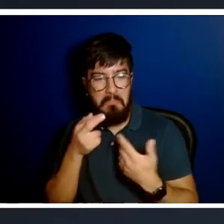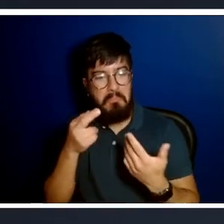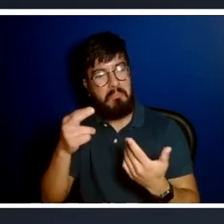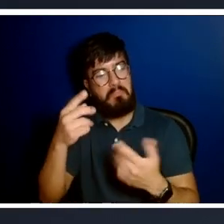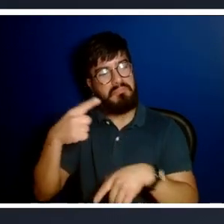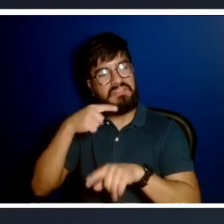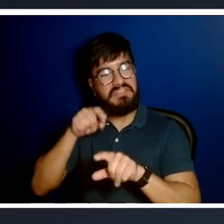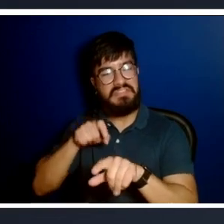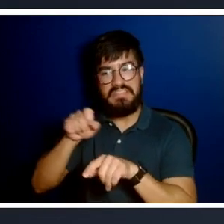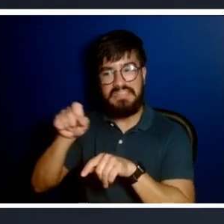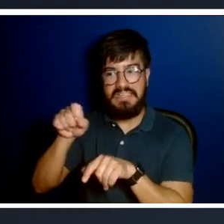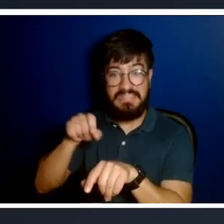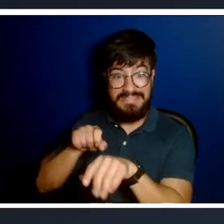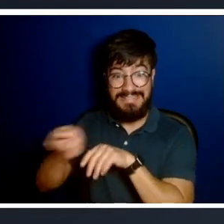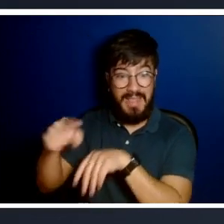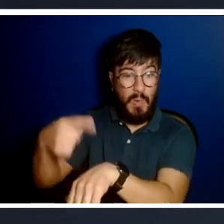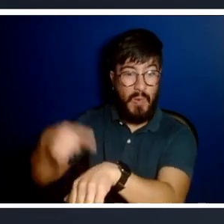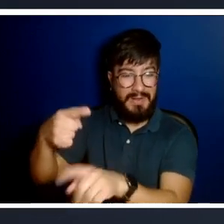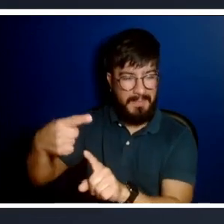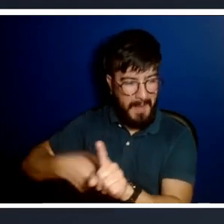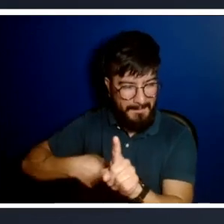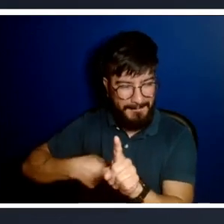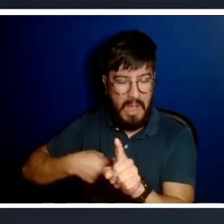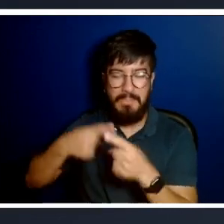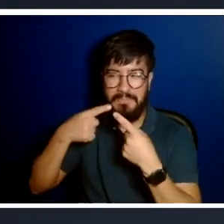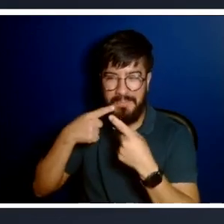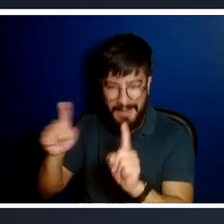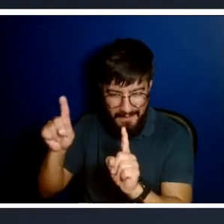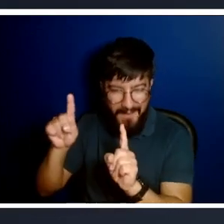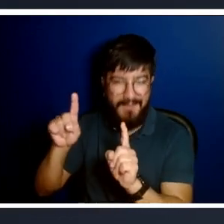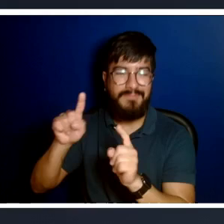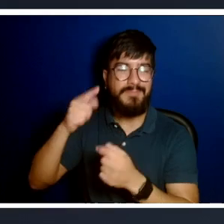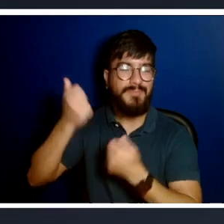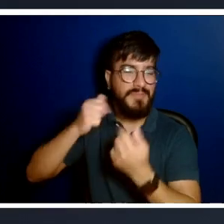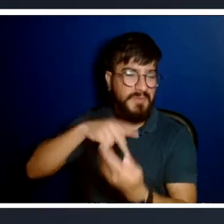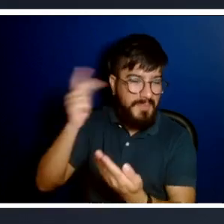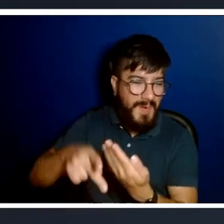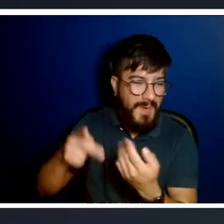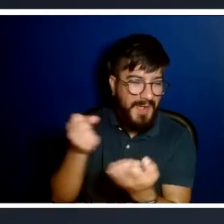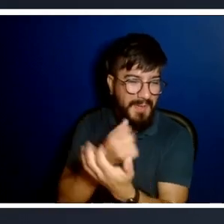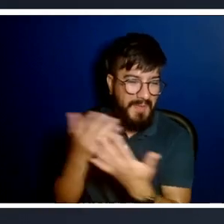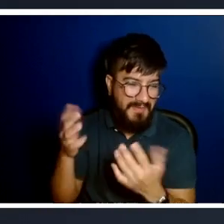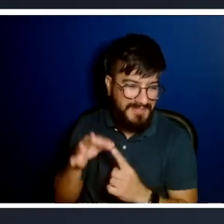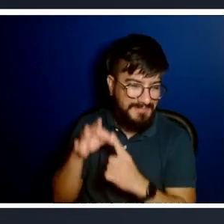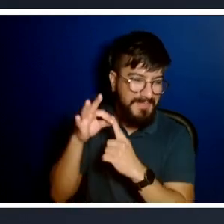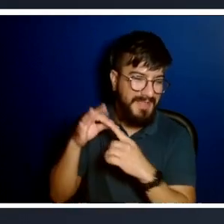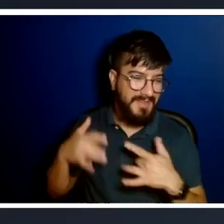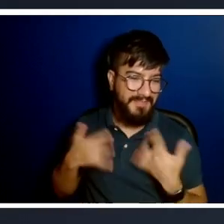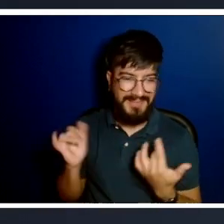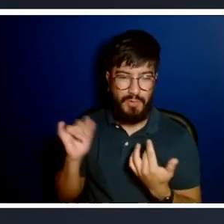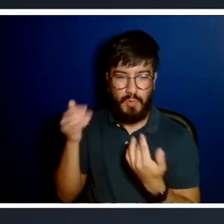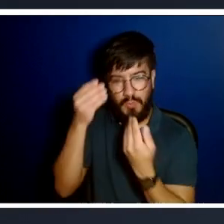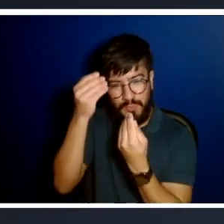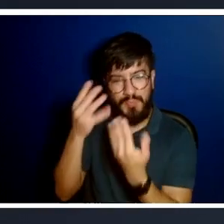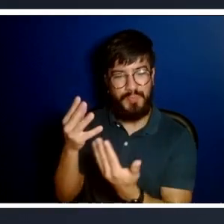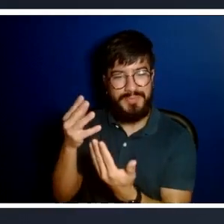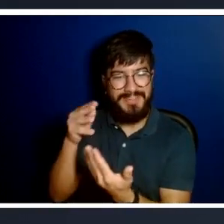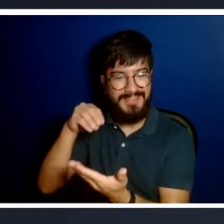up, lets you know of any special things. So, I highly suggest you check that out. Laura,